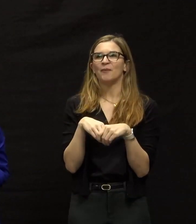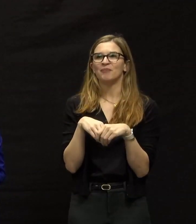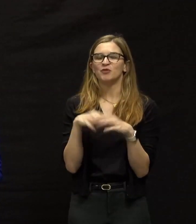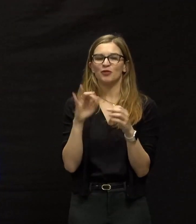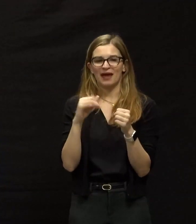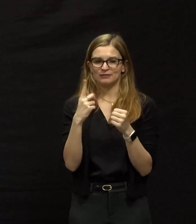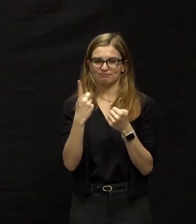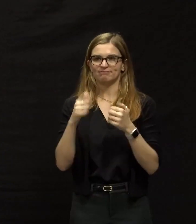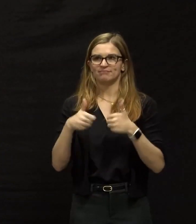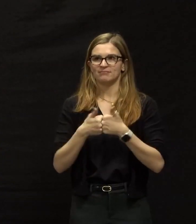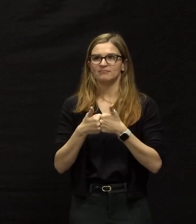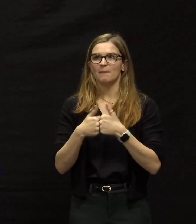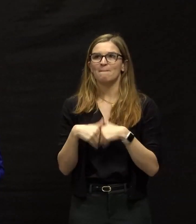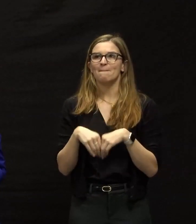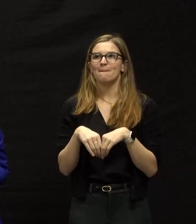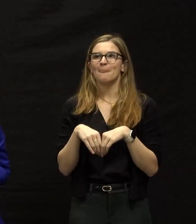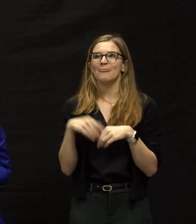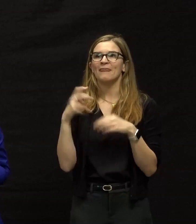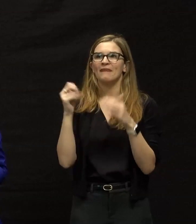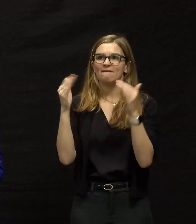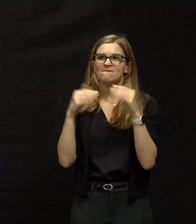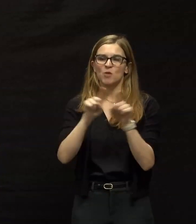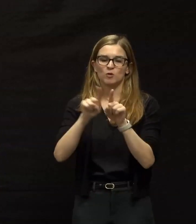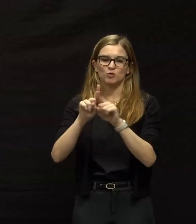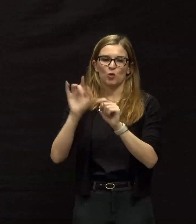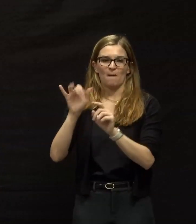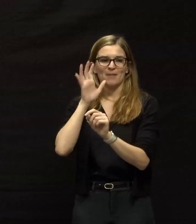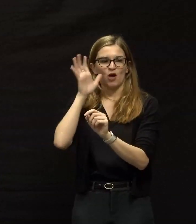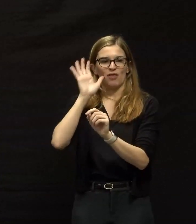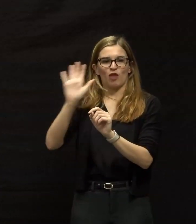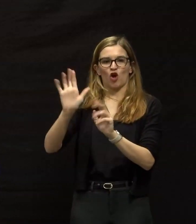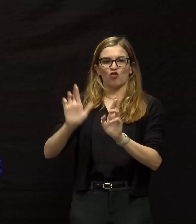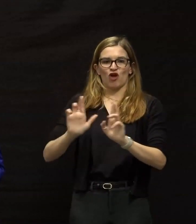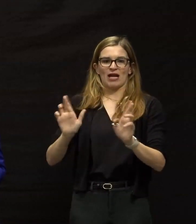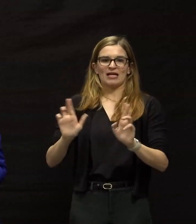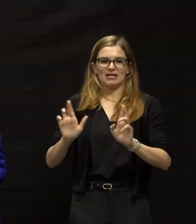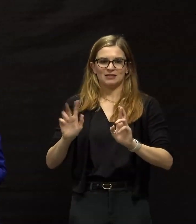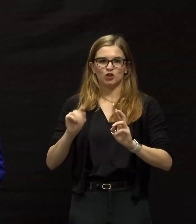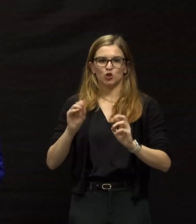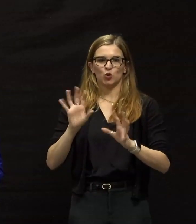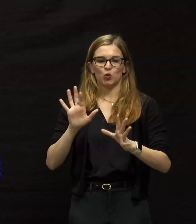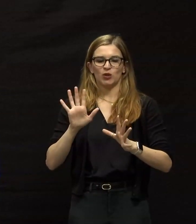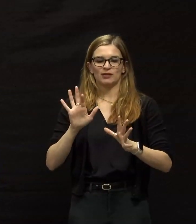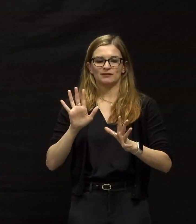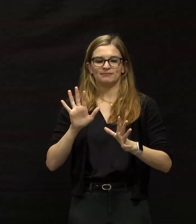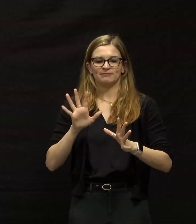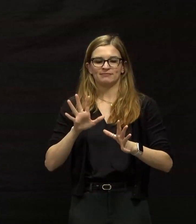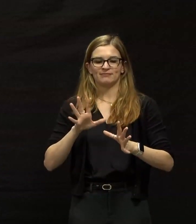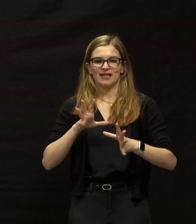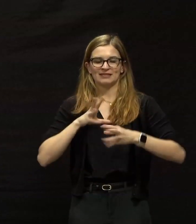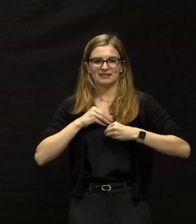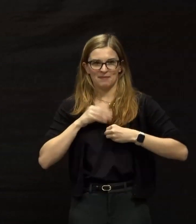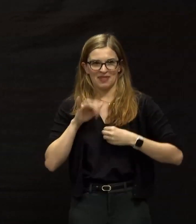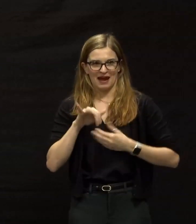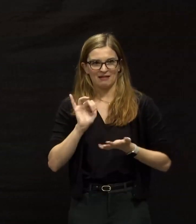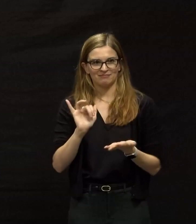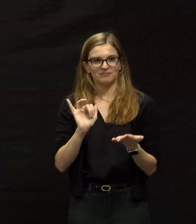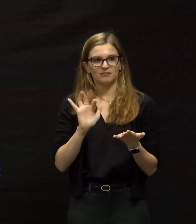I know, fingers crossed. So this can be a challenge to really kind of parse those out. And also gauging the parents' readiness